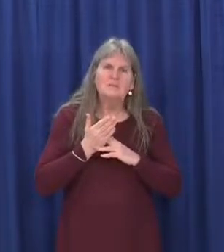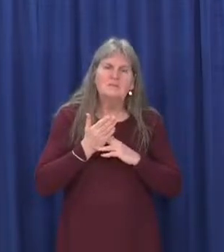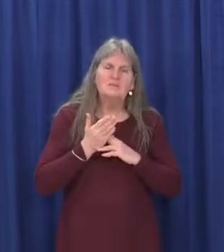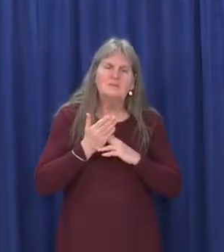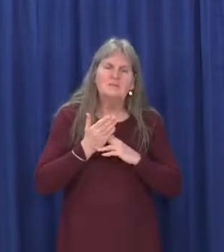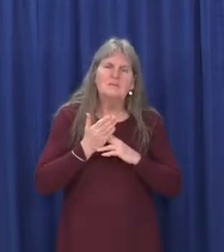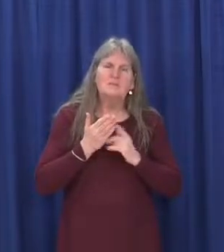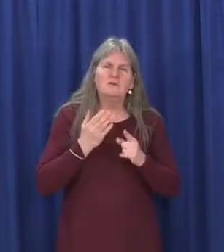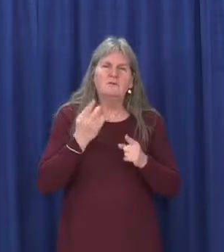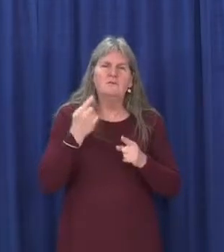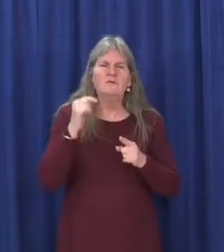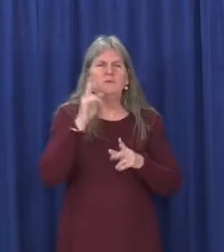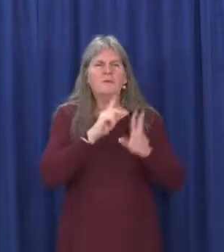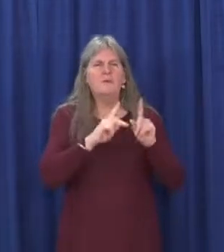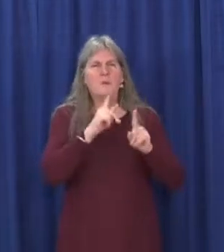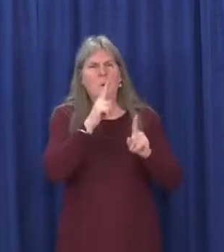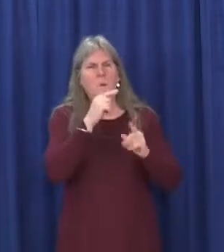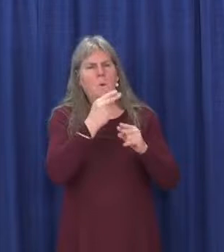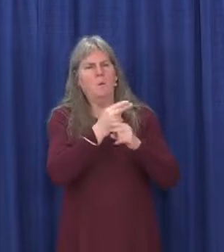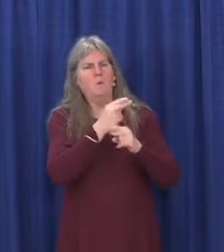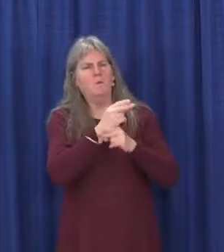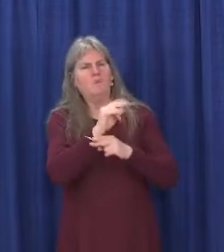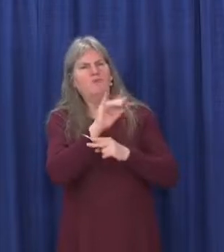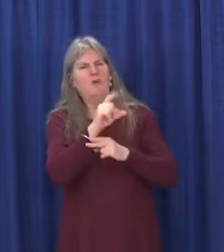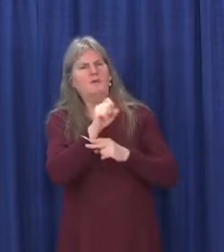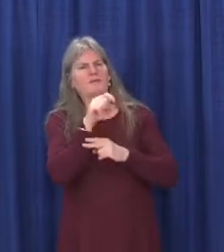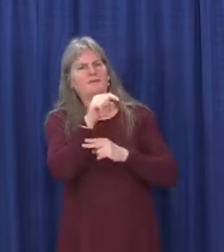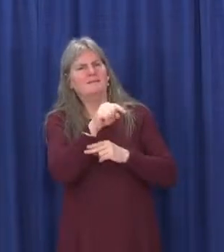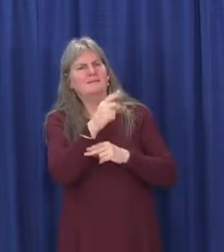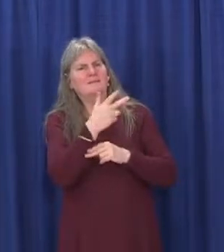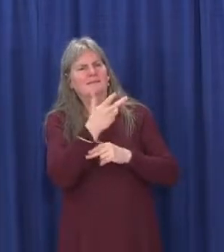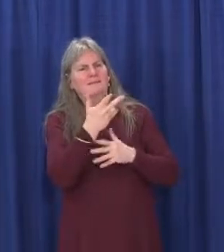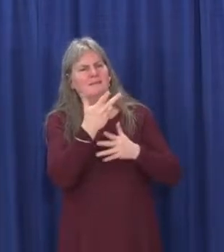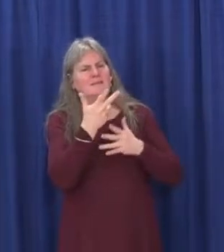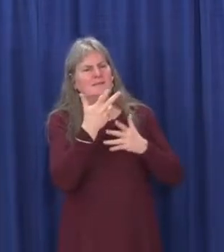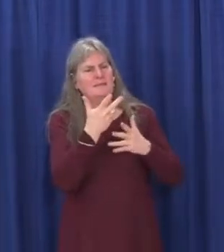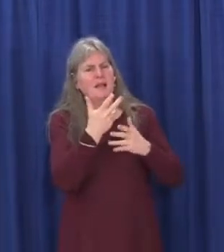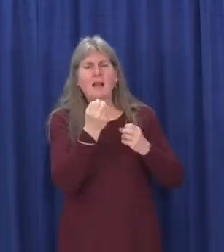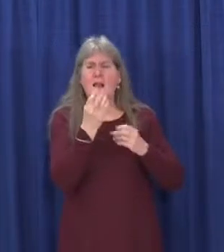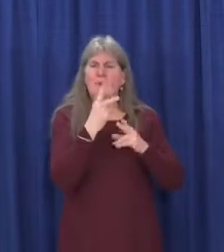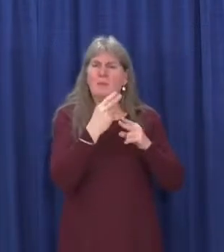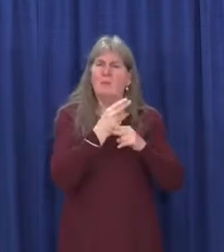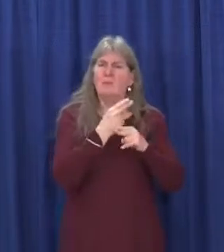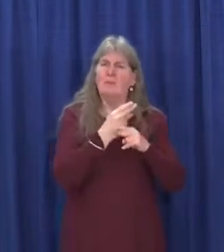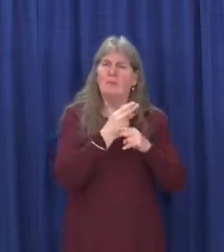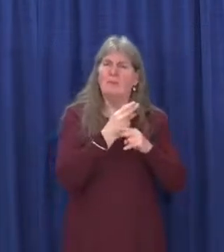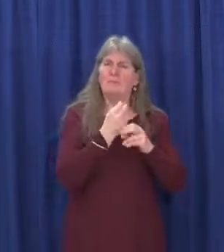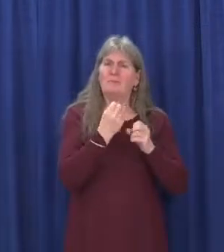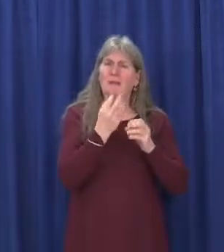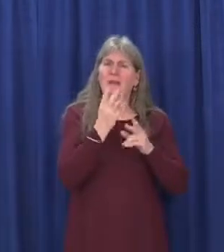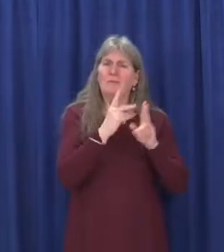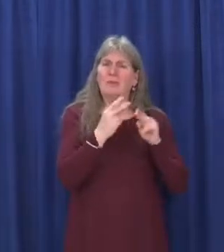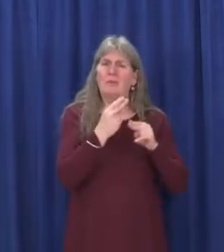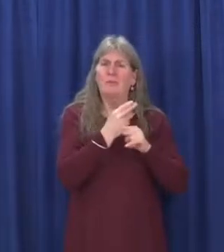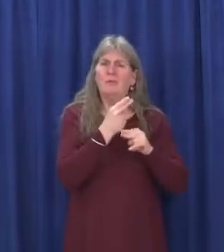who use substances to cope, which many, many people do, many, in fact, a large portion of people